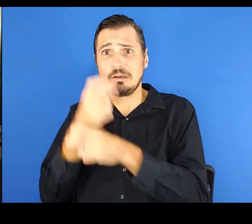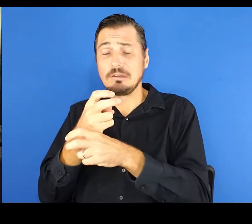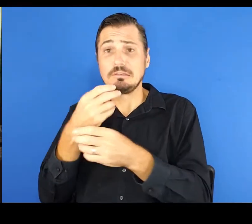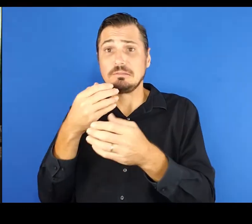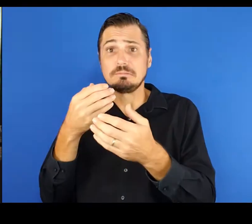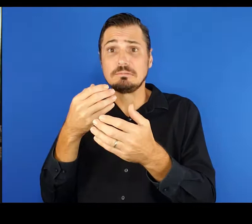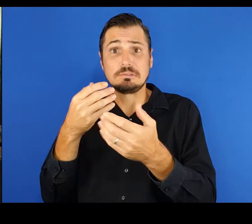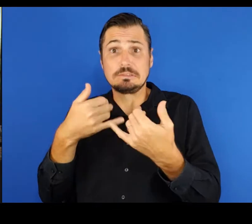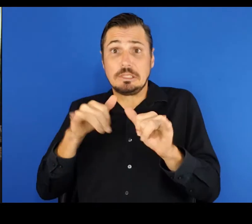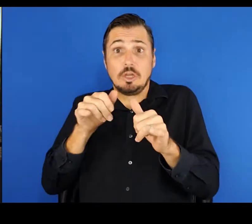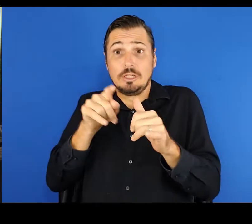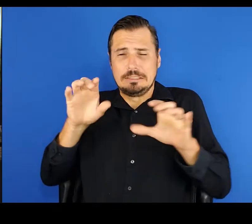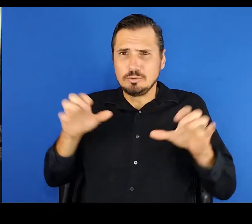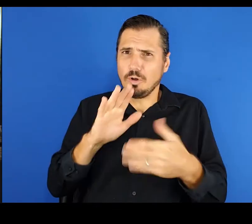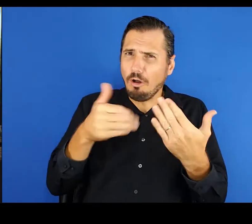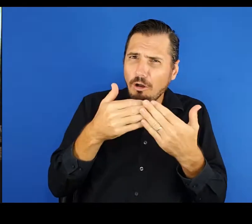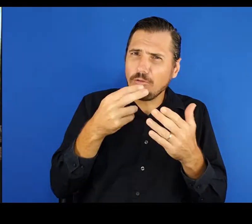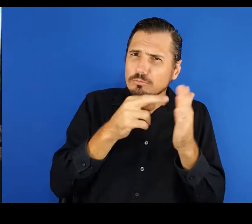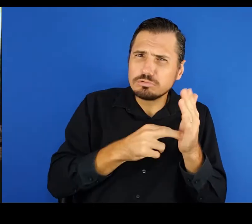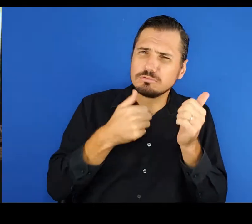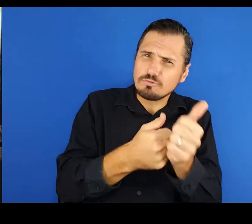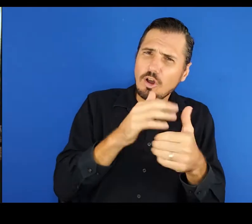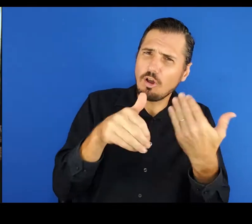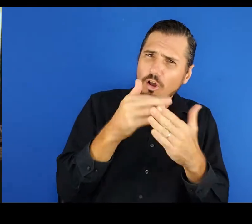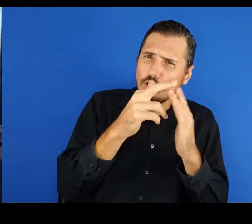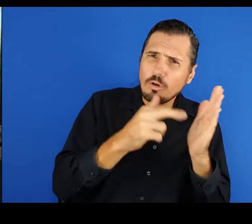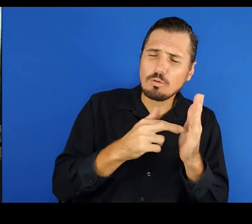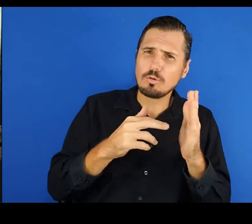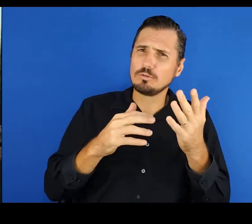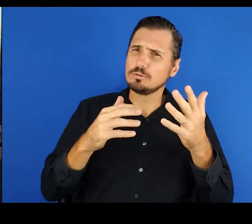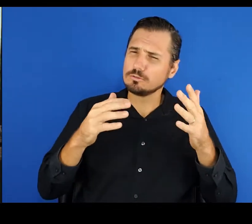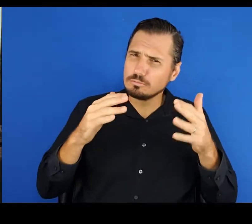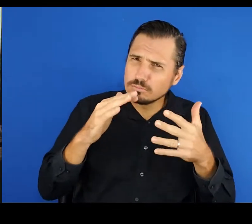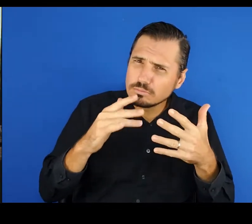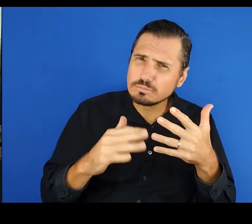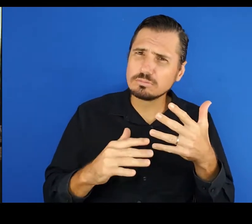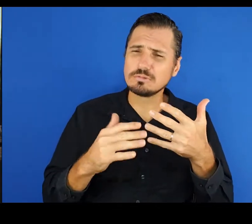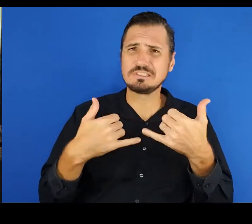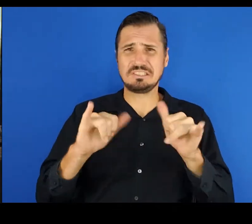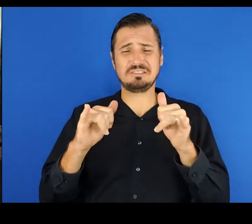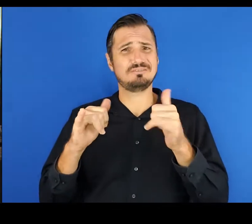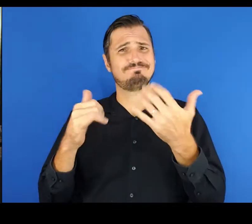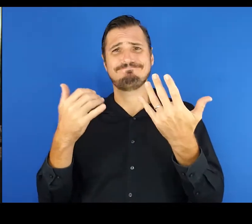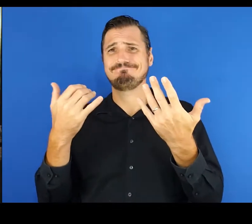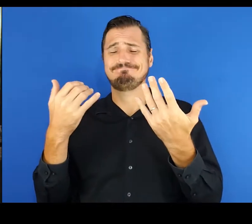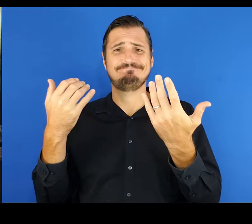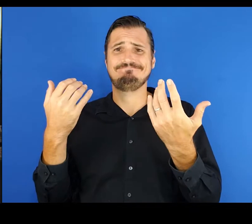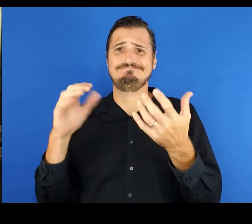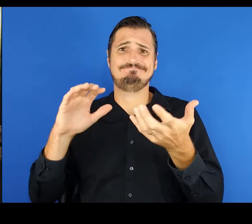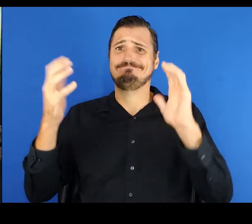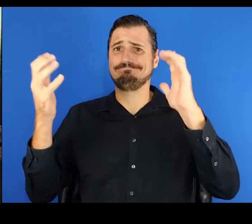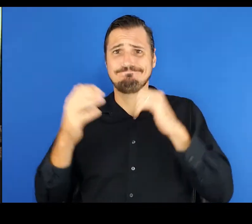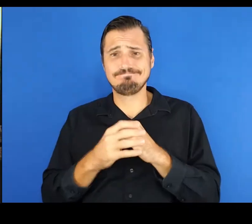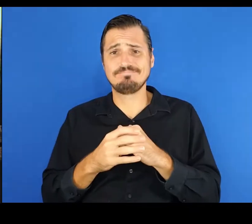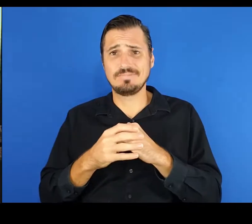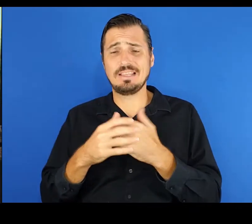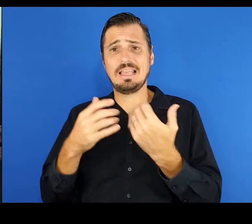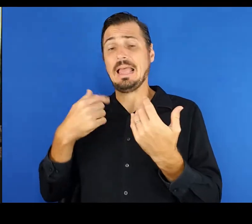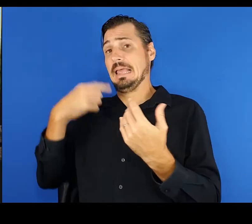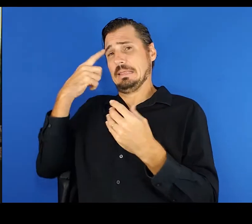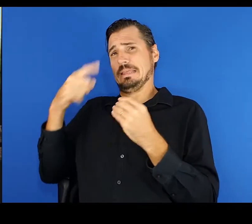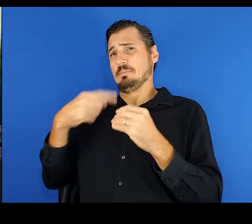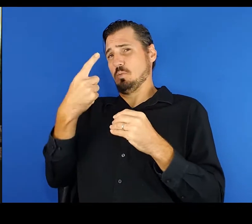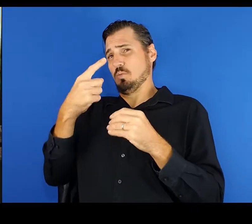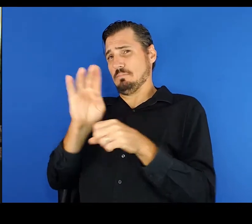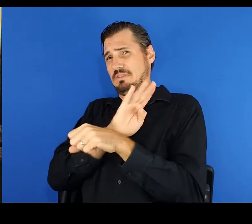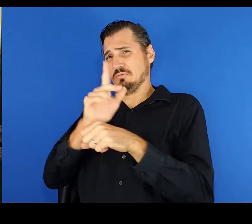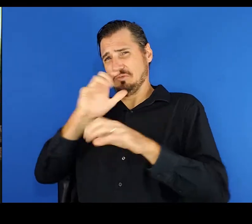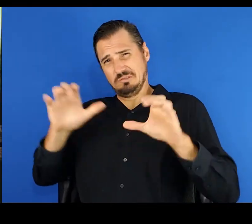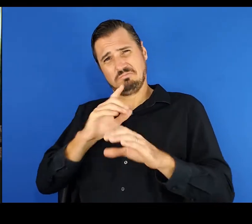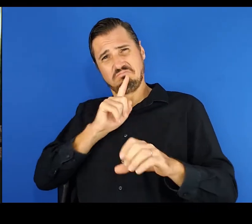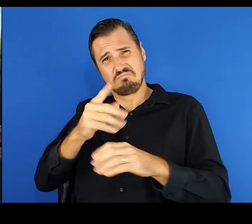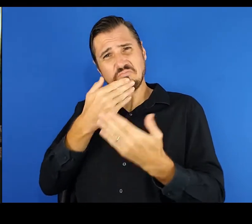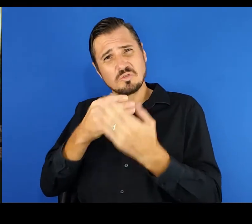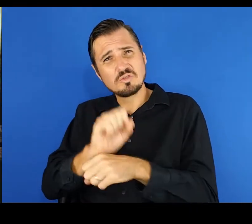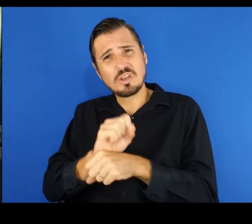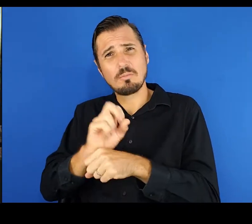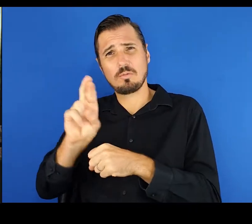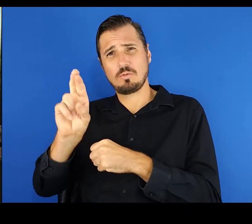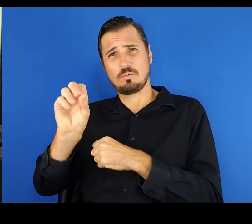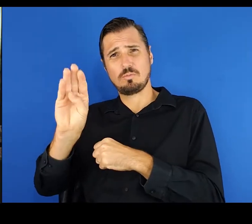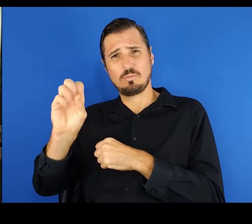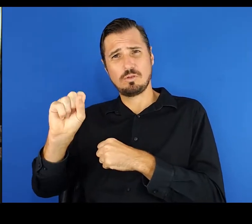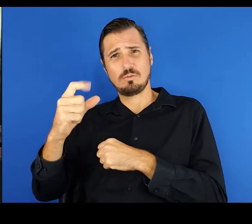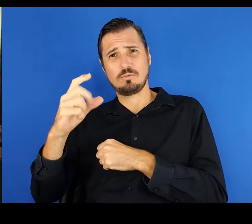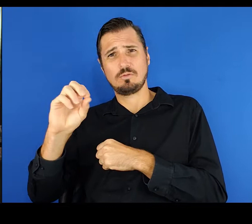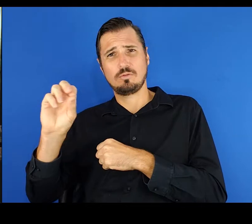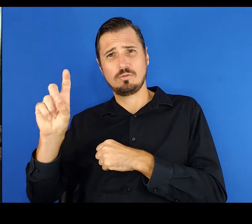When we think of businesses who have done everything right over the course of this pandemic, we think of Rob’s Good Times Grill. They’ve implemented excellent safety protocols but as we